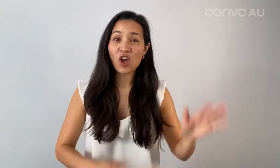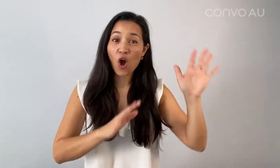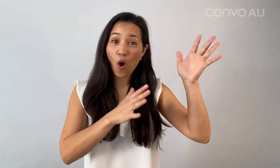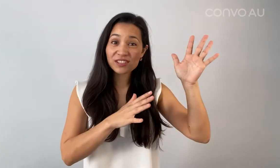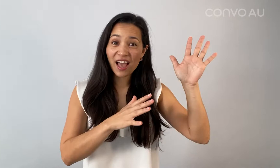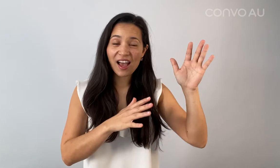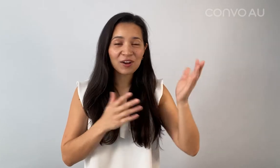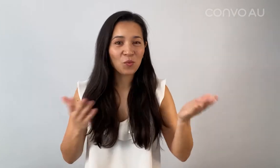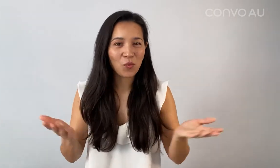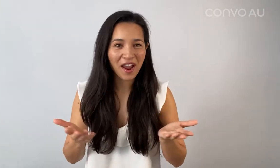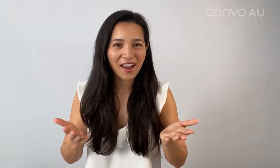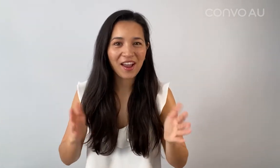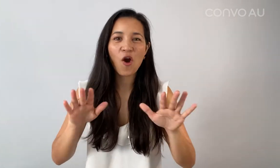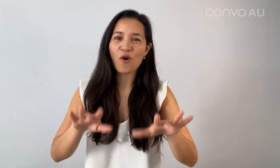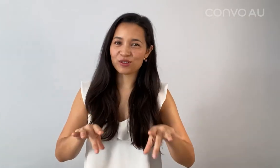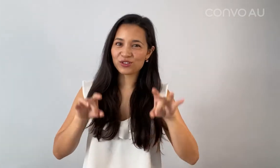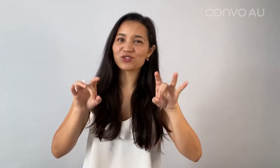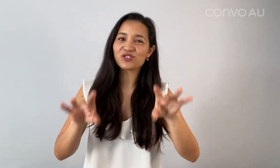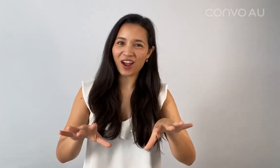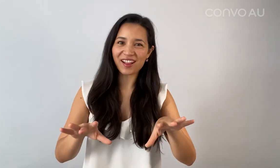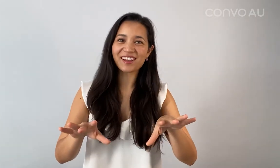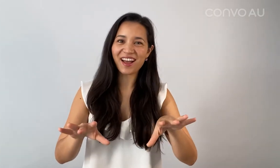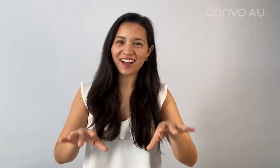Where is Auslan? In Australia.